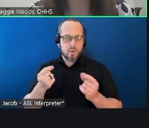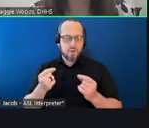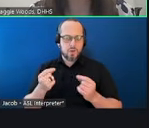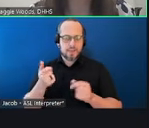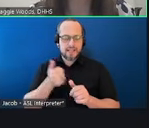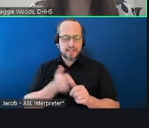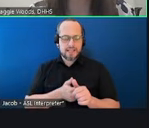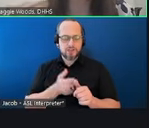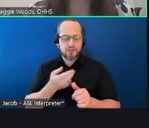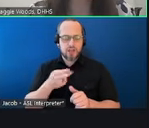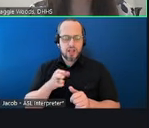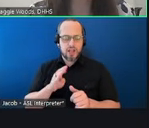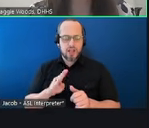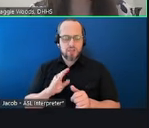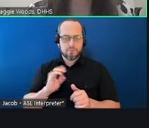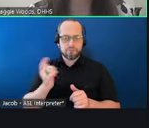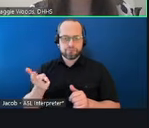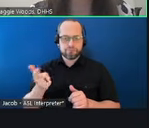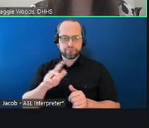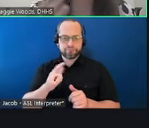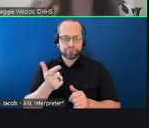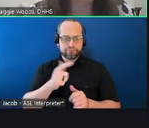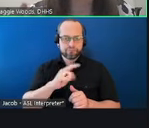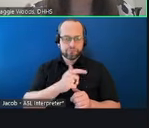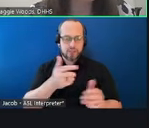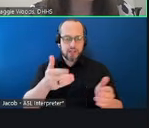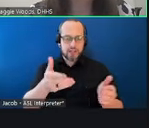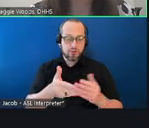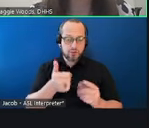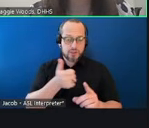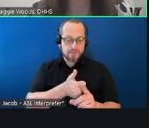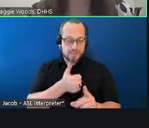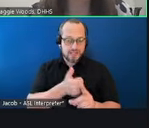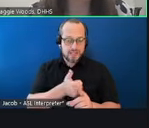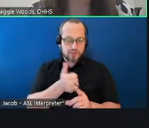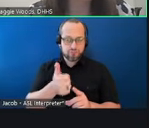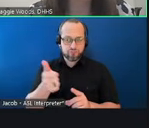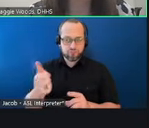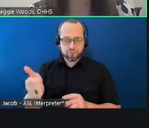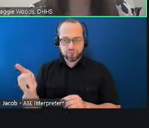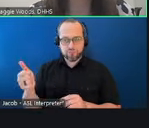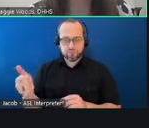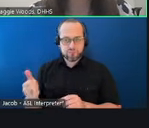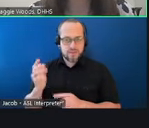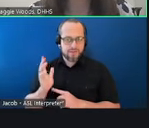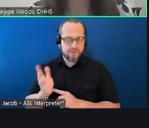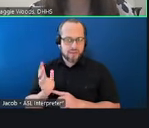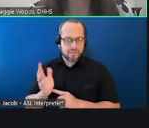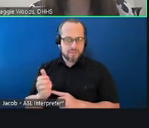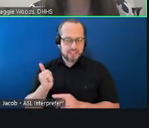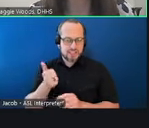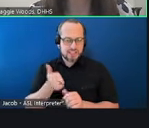hub is going to introduce themselves. They'll have about five minutes uh to introduce themselves um